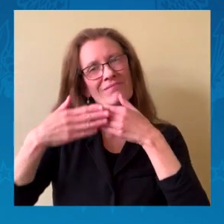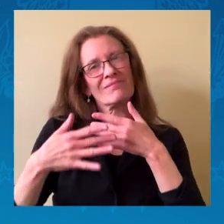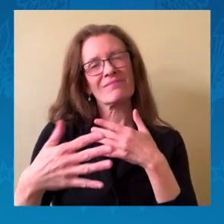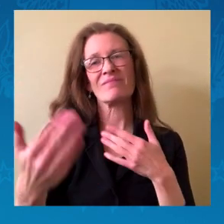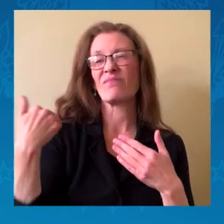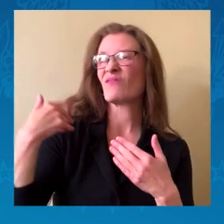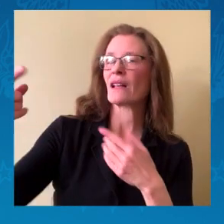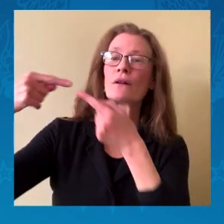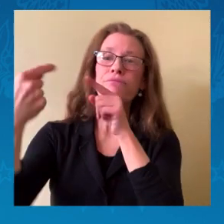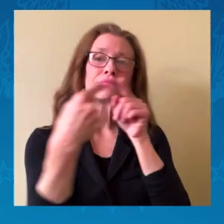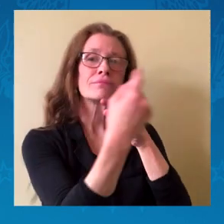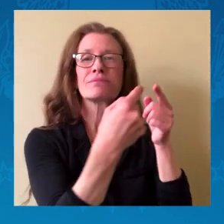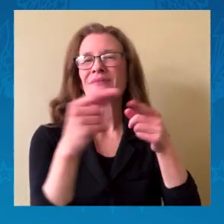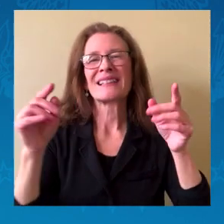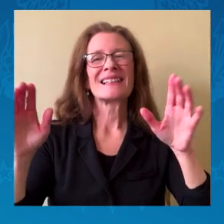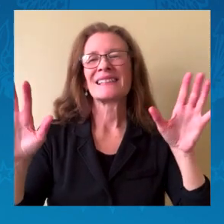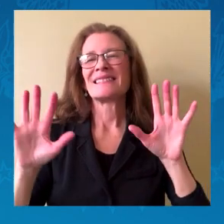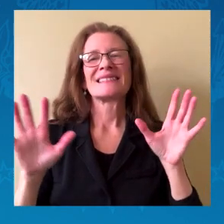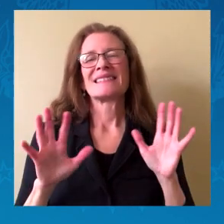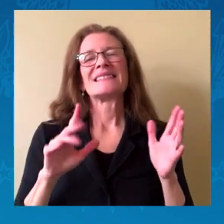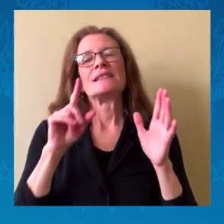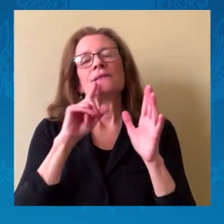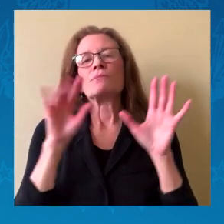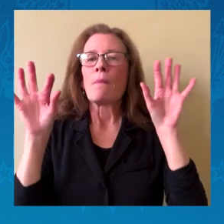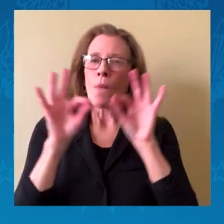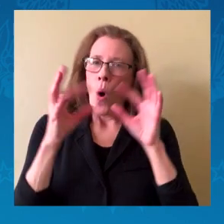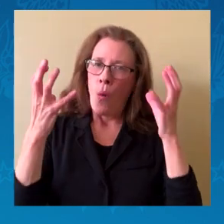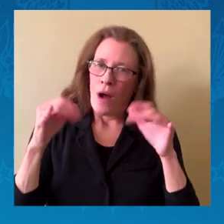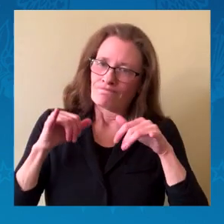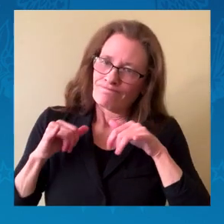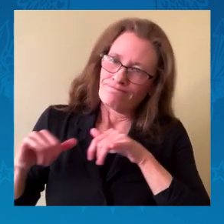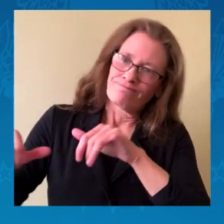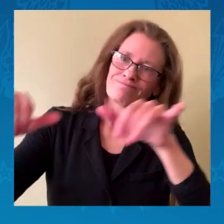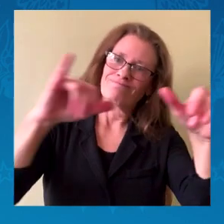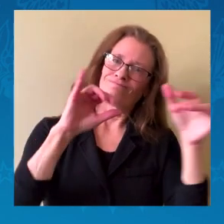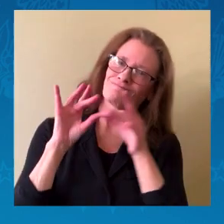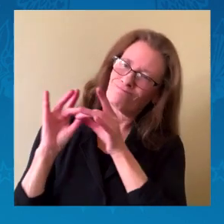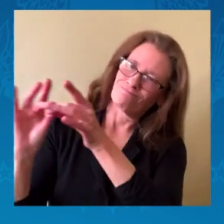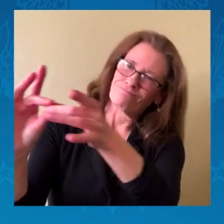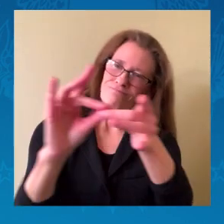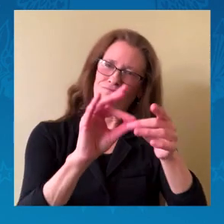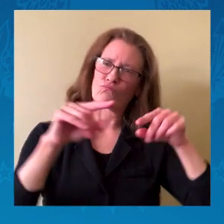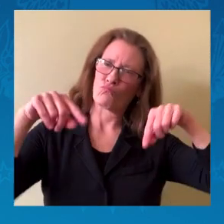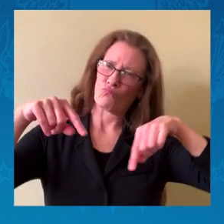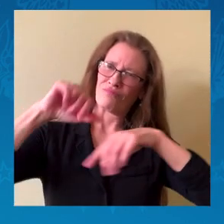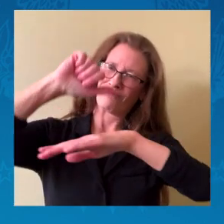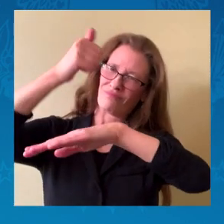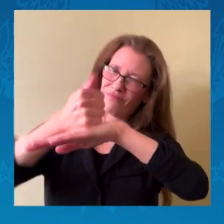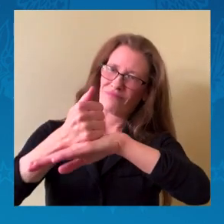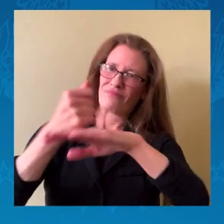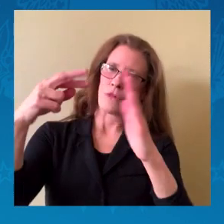and certain standards or rules of the road so that we can ensure that at the very least,